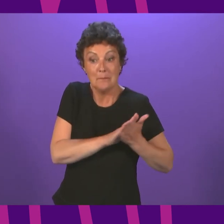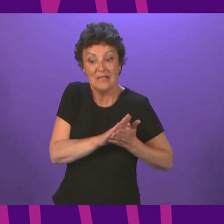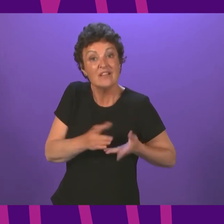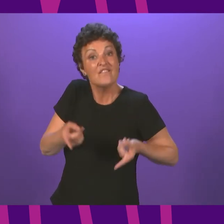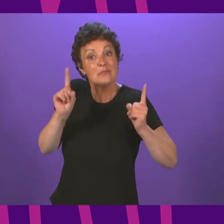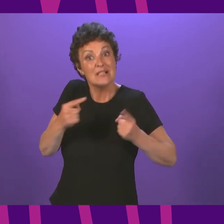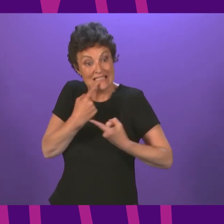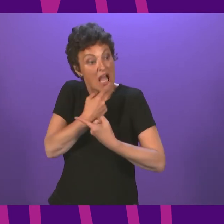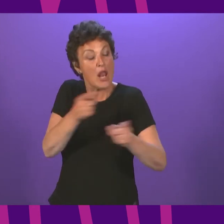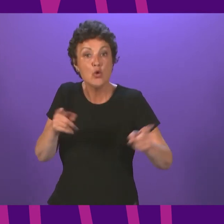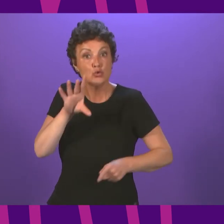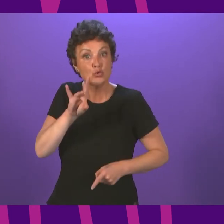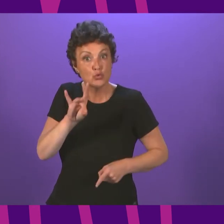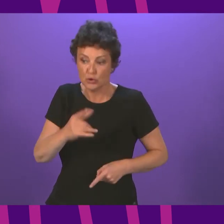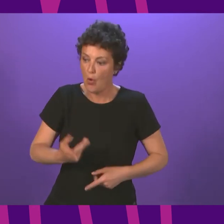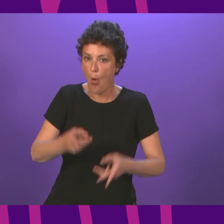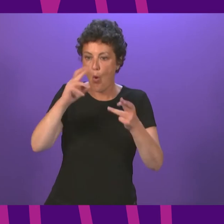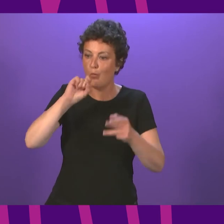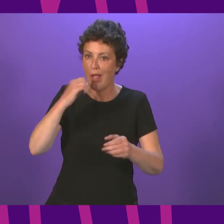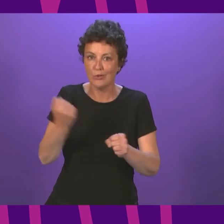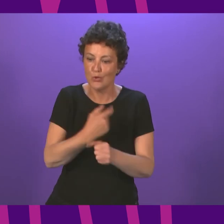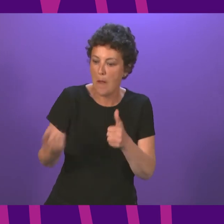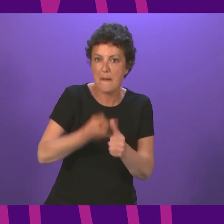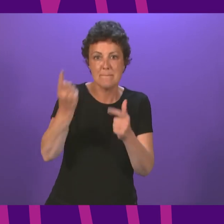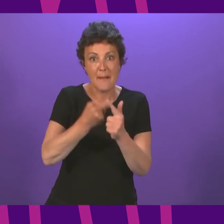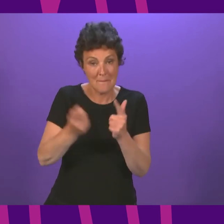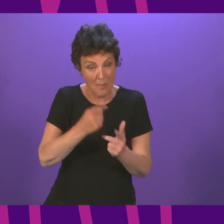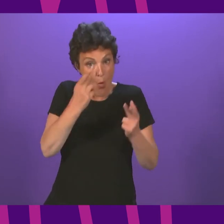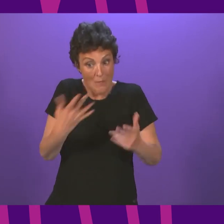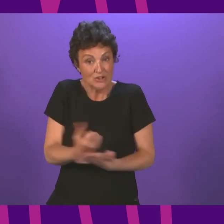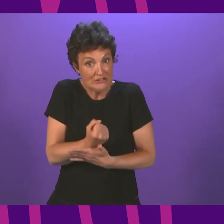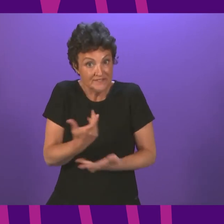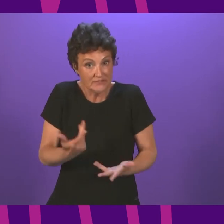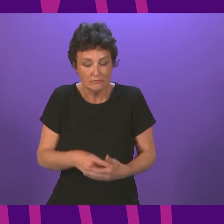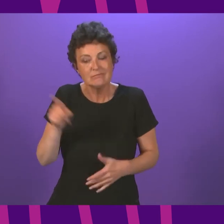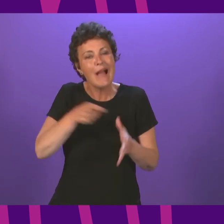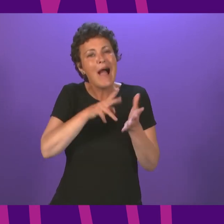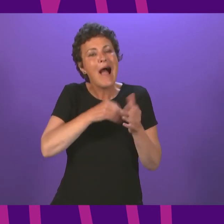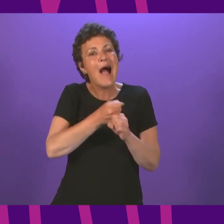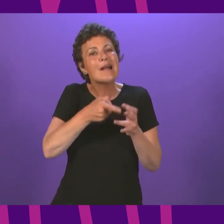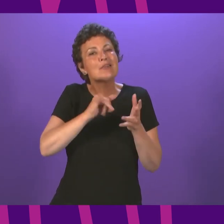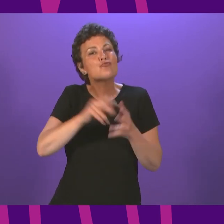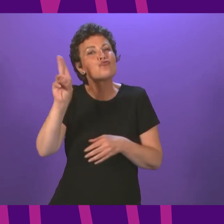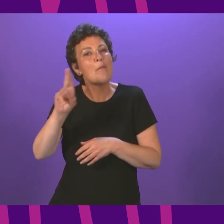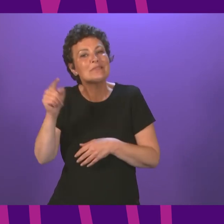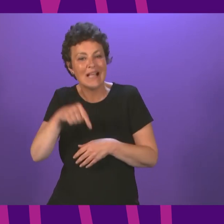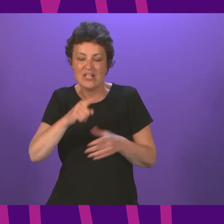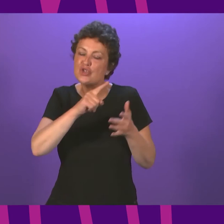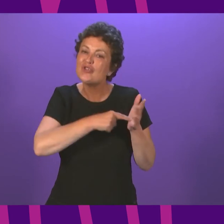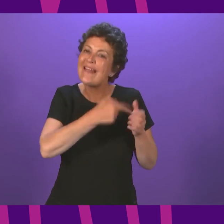man with a strong Christian faith, and he will be sadly missed by all in the chamber and everyone who knew him. The bill process has been very short. I thank members of the Parliament’s legislation